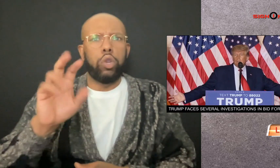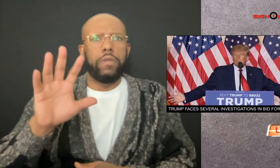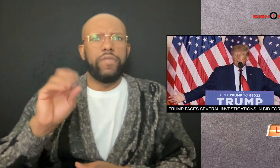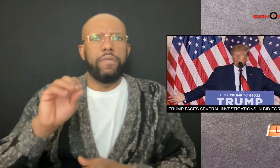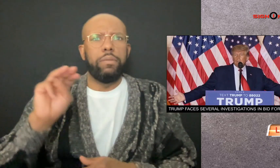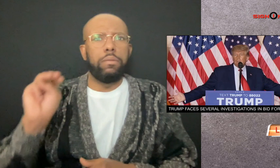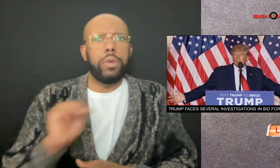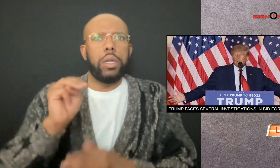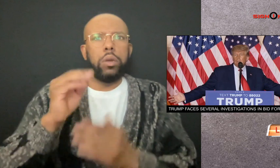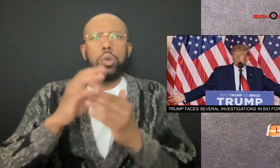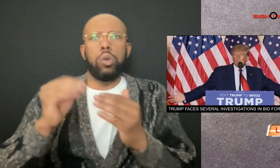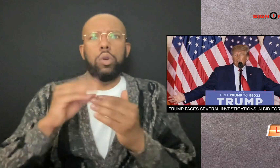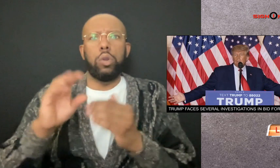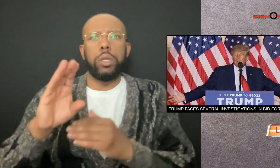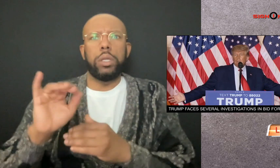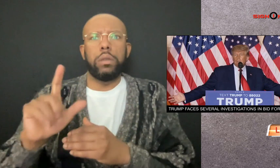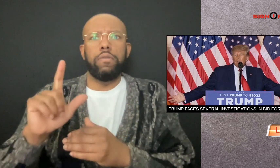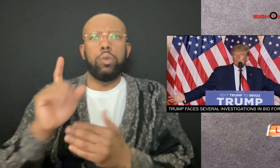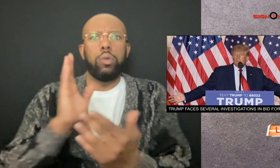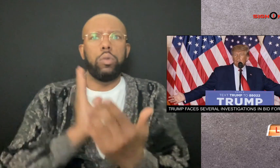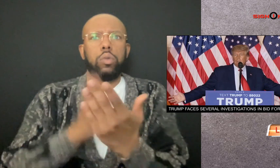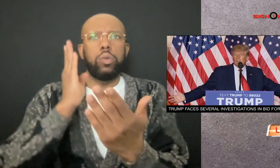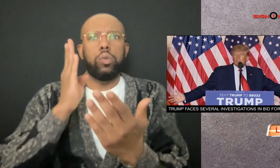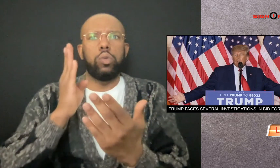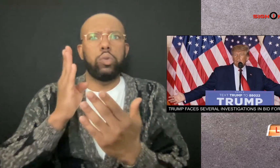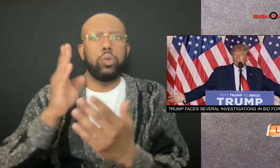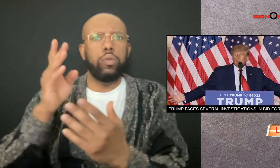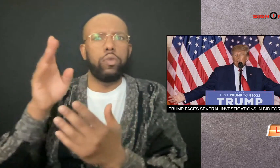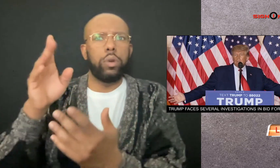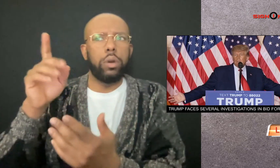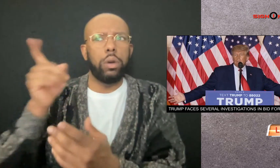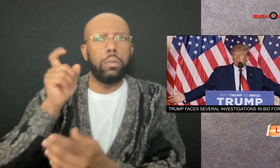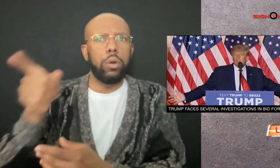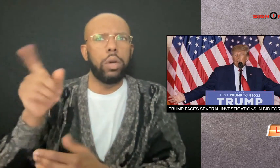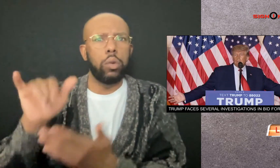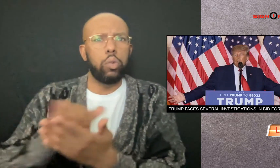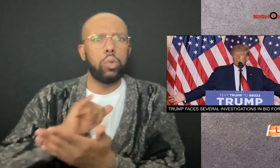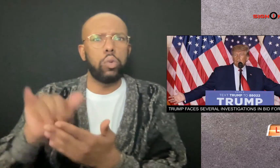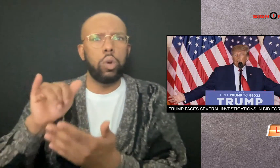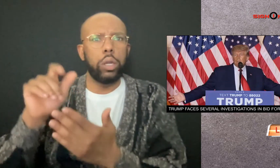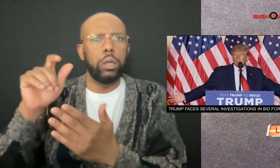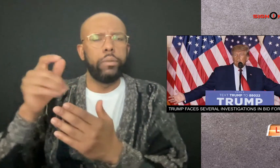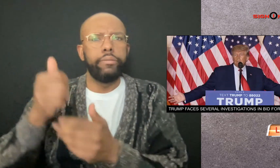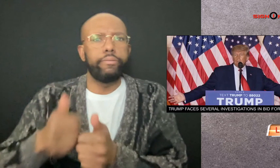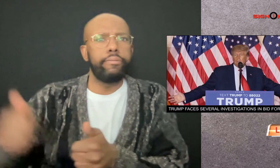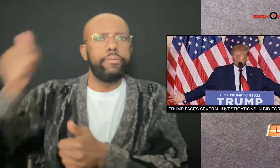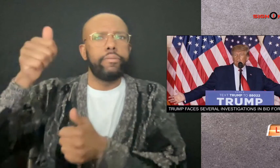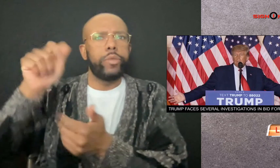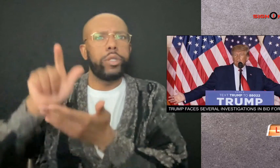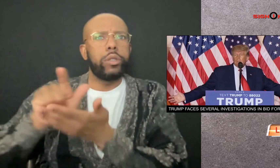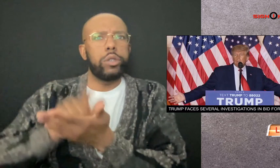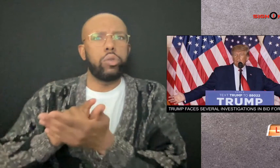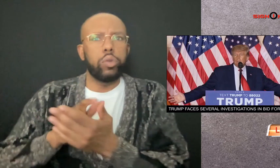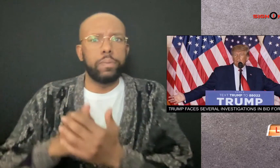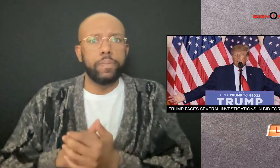there is also a $200 million civil lawsuit from the New York Attorney General